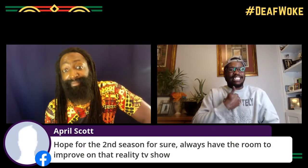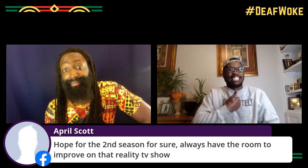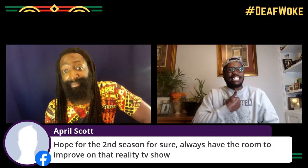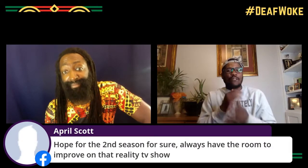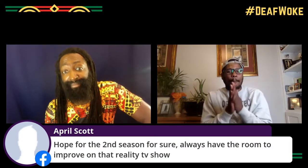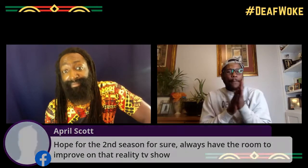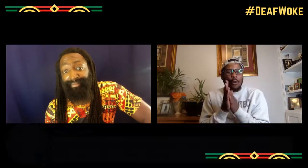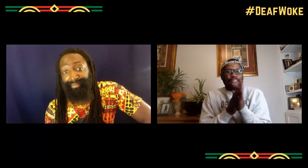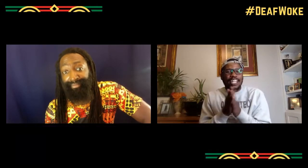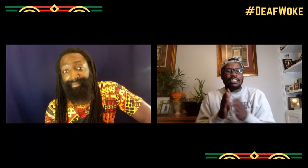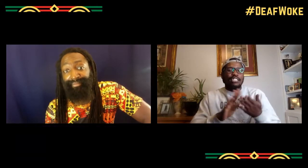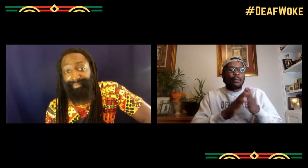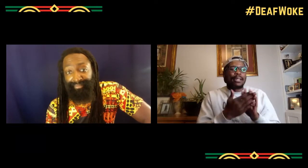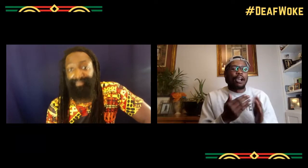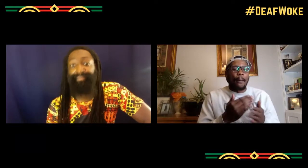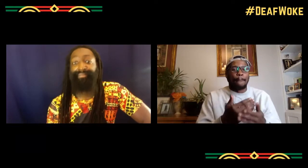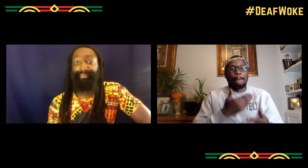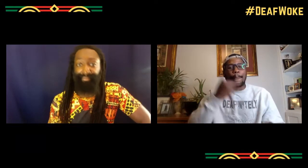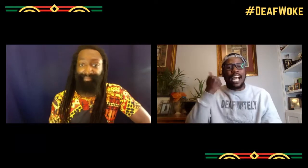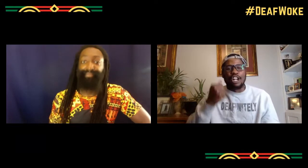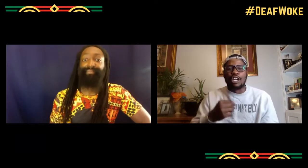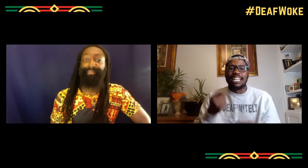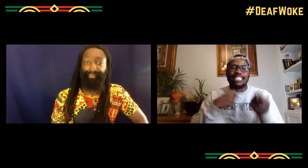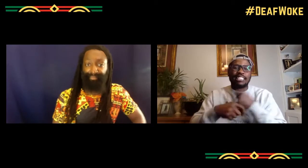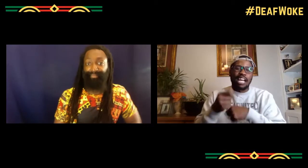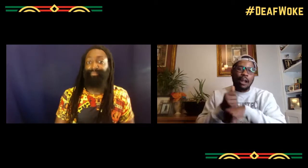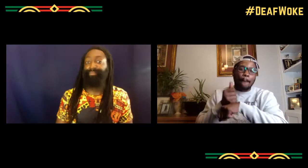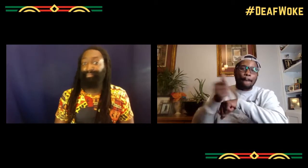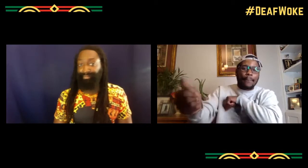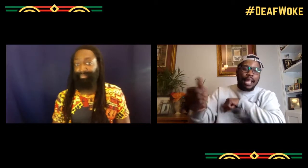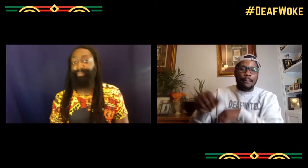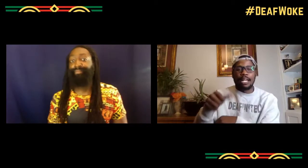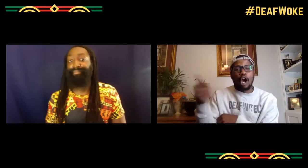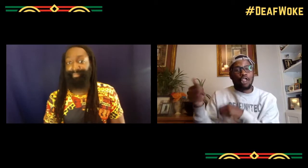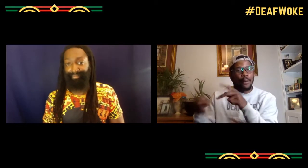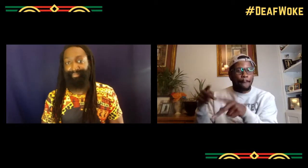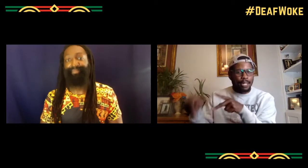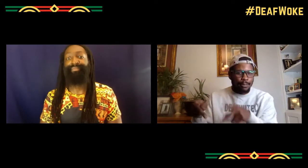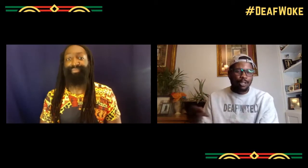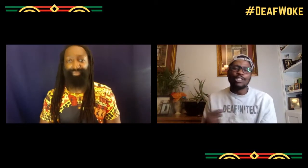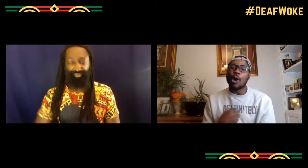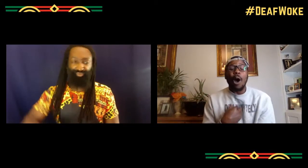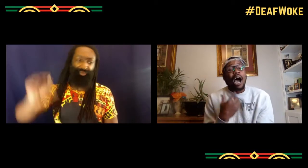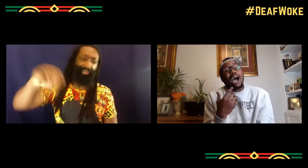I'm there Gallaudet to be more myself, to be a better person.